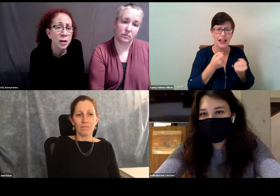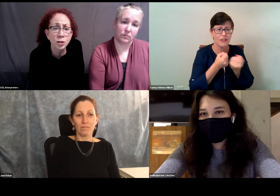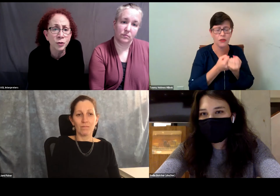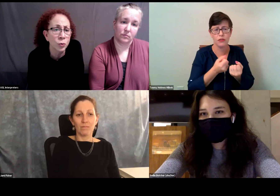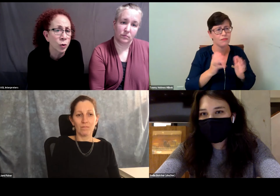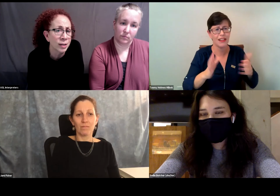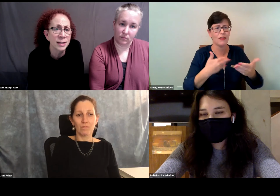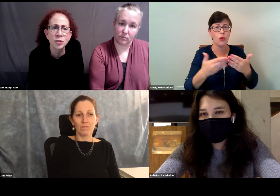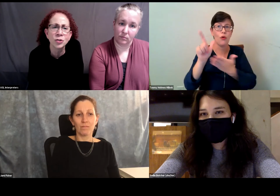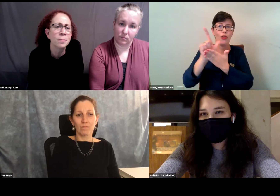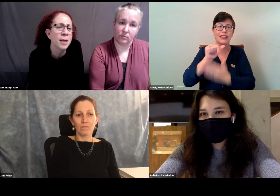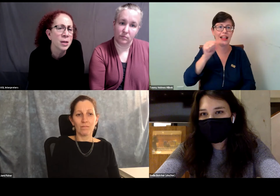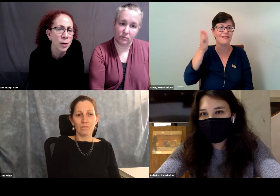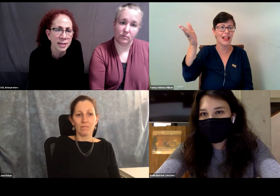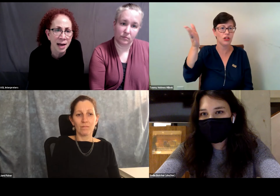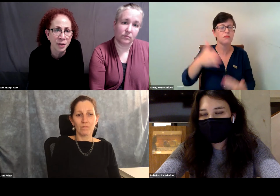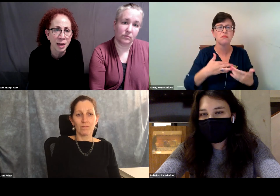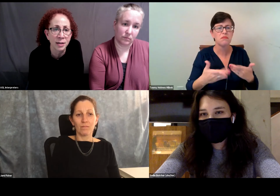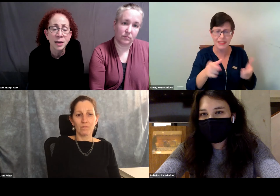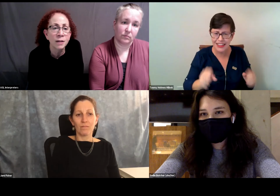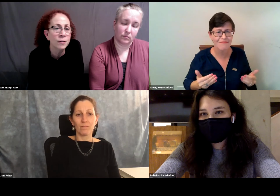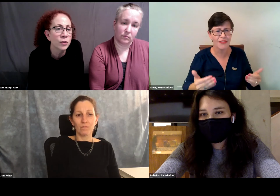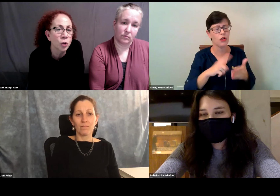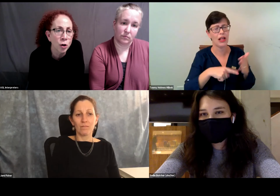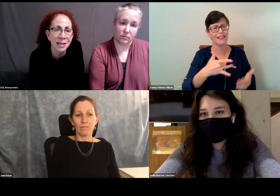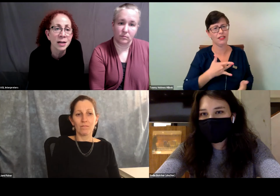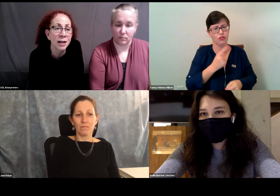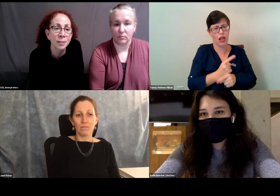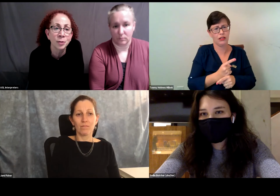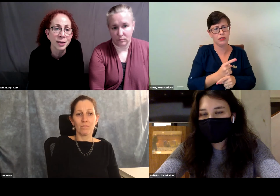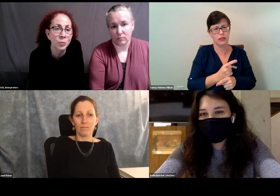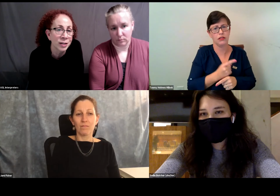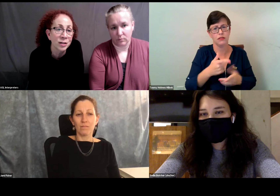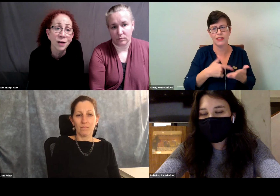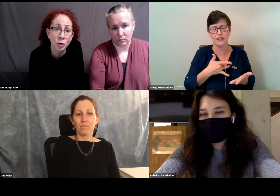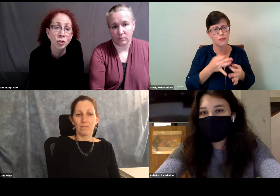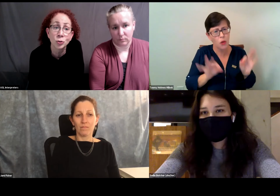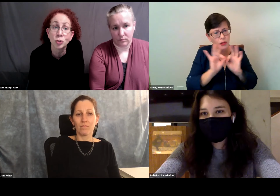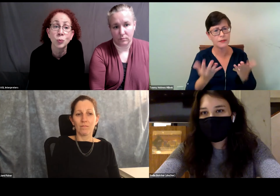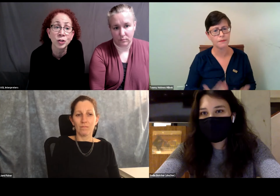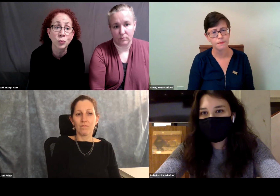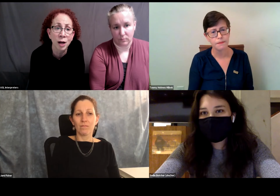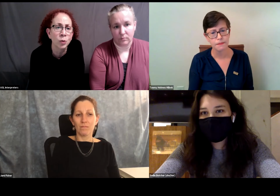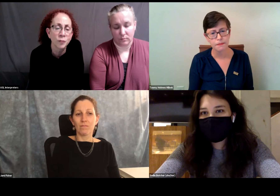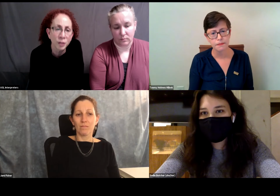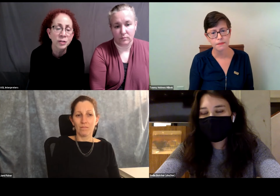Different organizations are many ways to advocate, even if the laws, not in place, we still have work to do to do what's right what feels